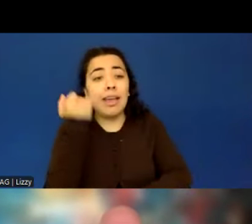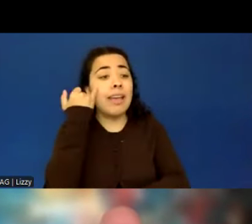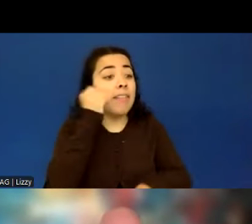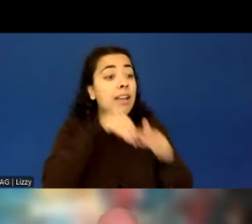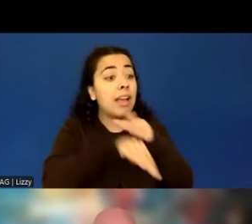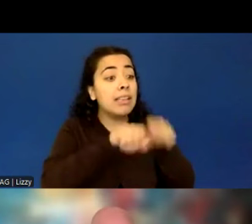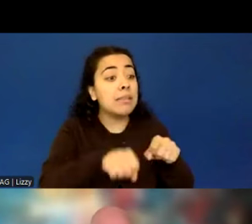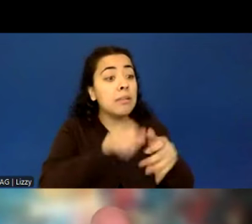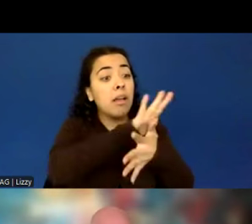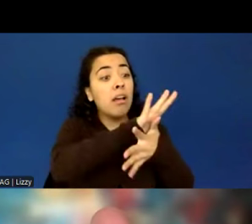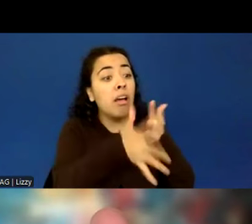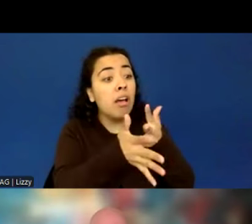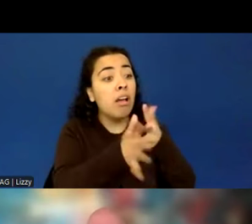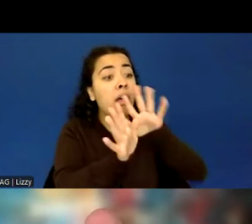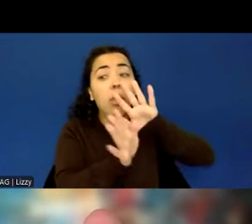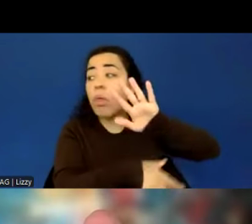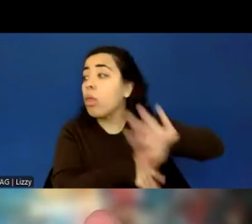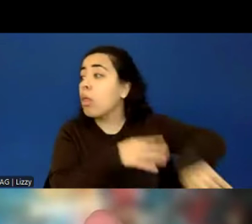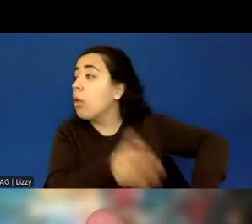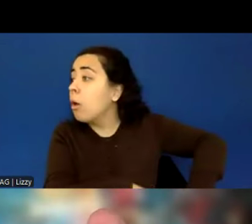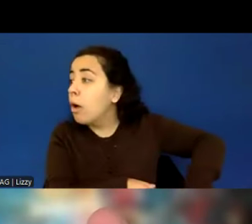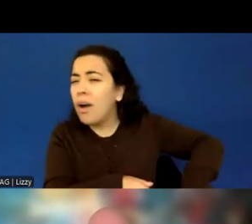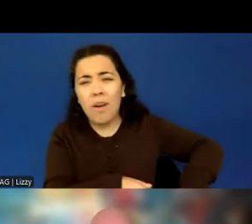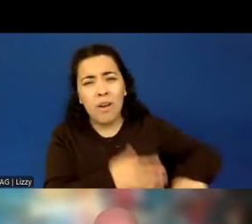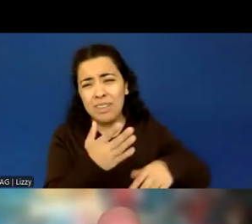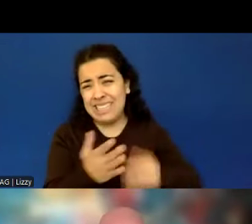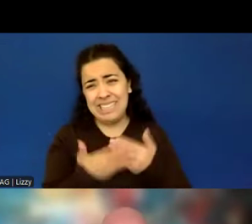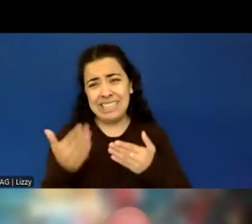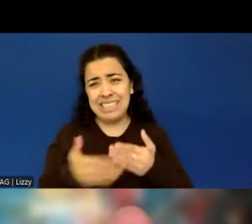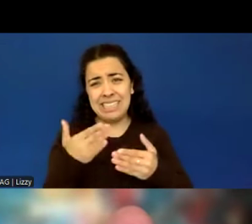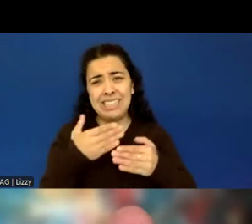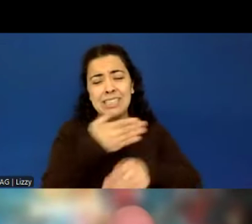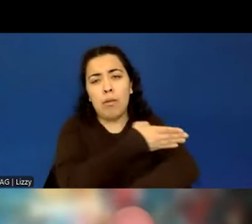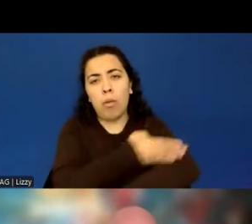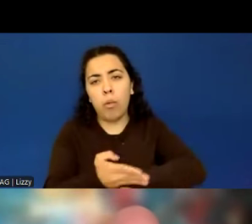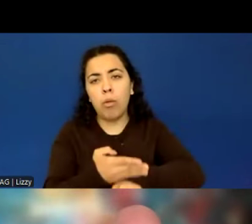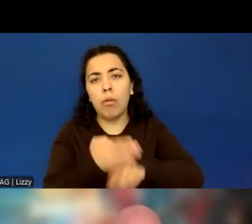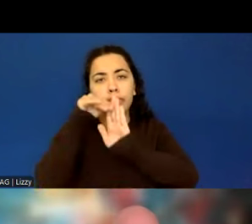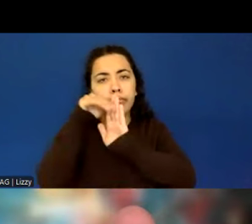it can very easily slide backwards. Again, this is the place where the PM is in the key position to